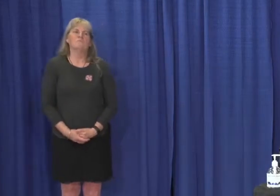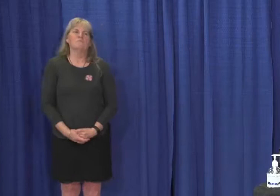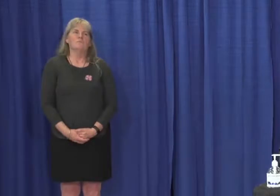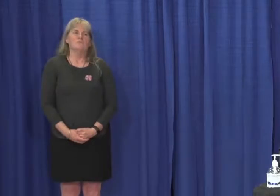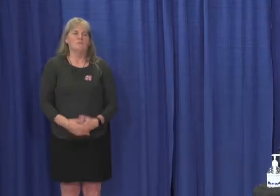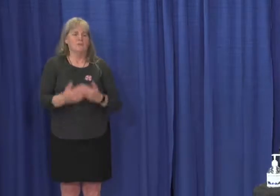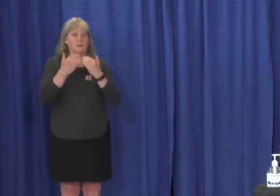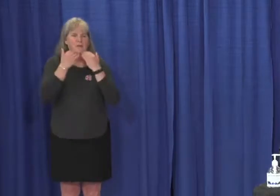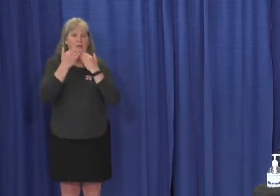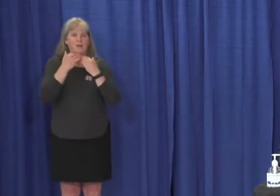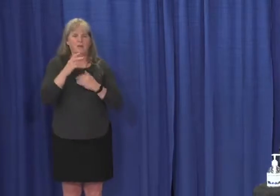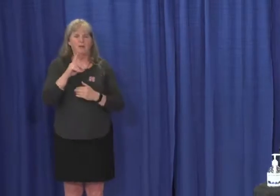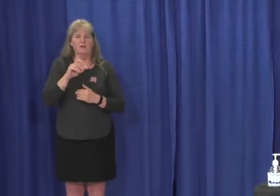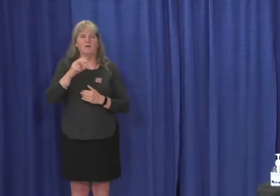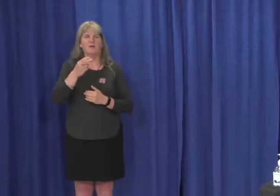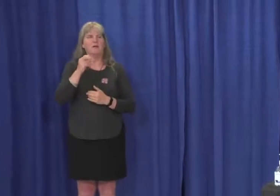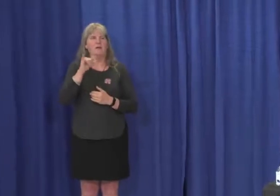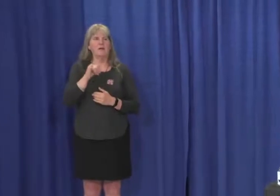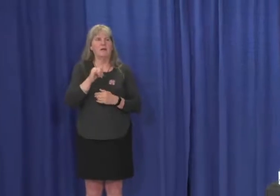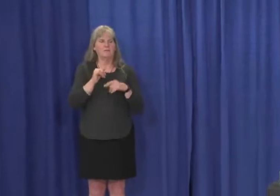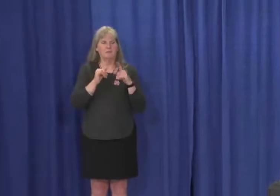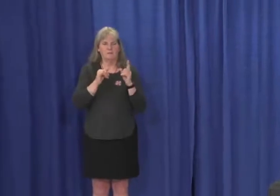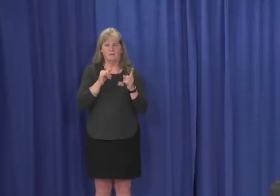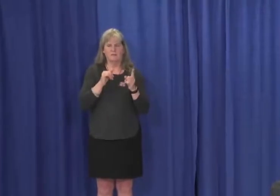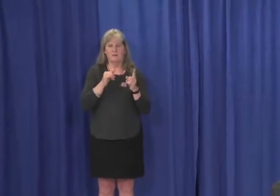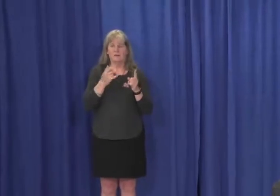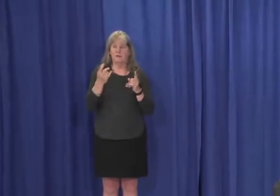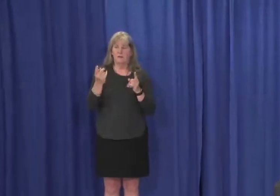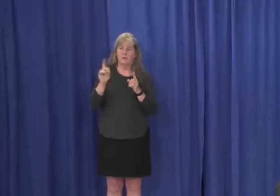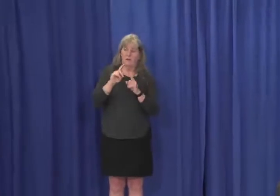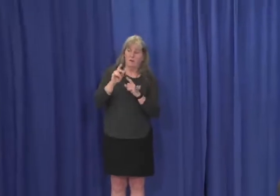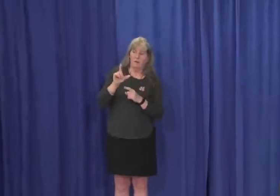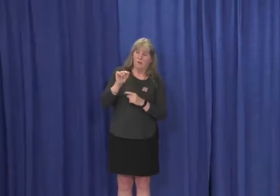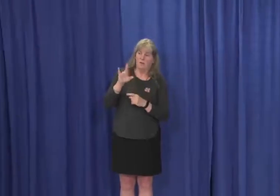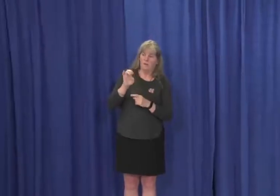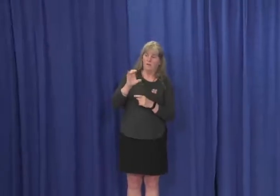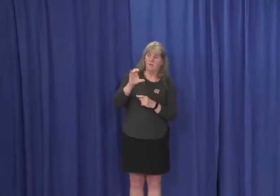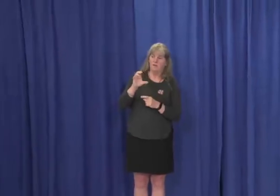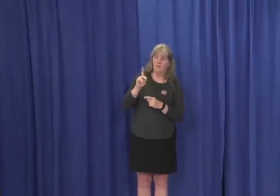[Speaking Indigenous Language] Pat: We will begin with